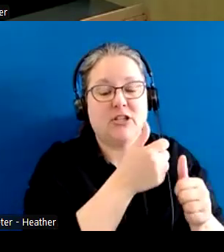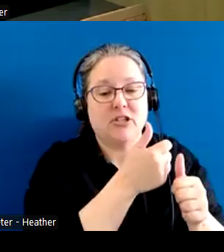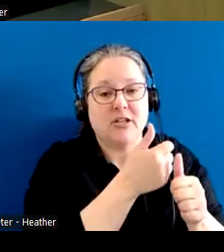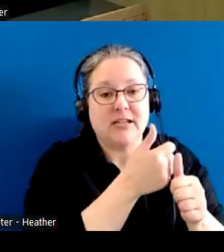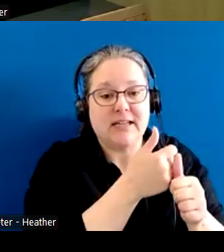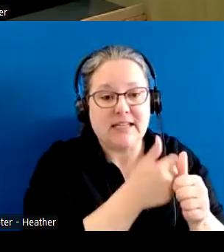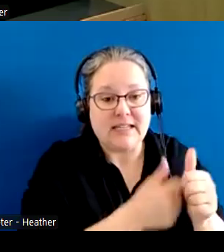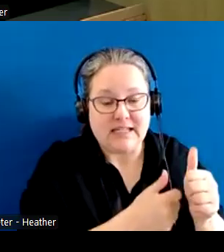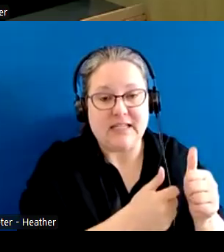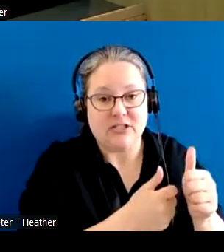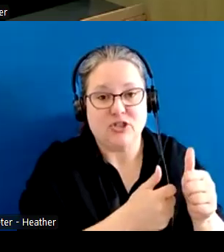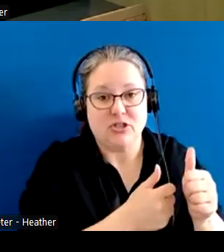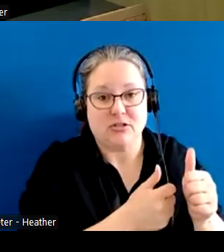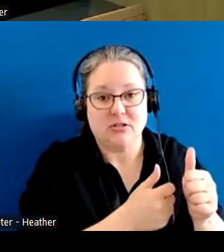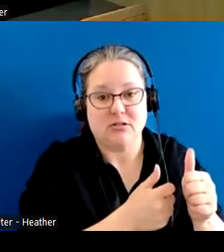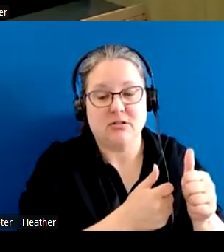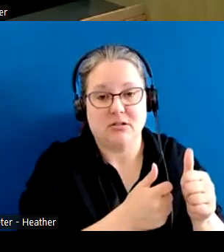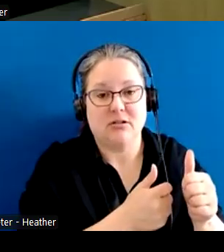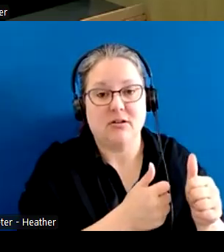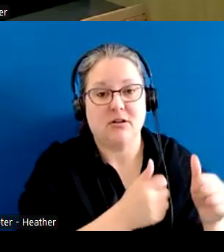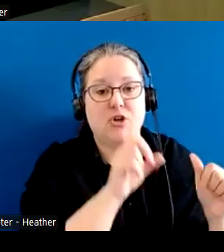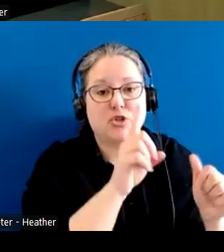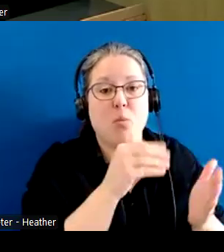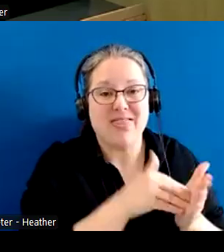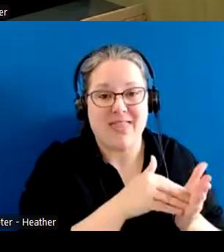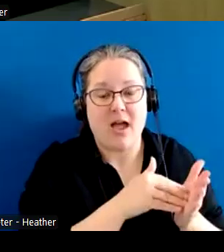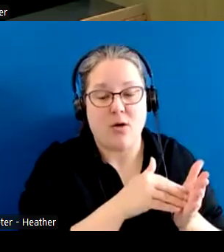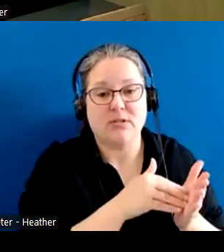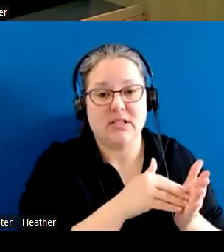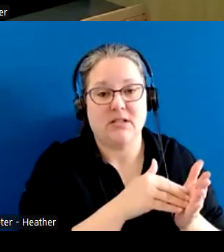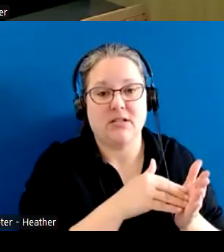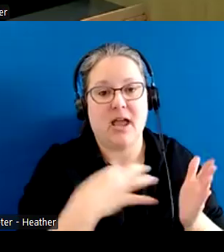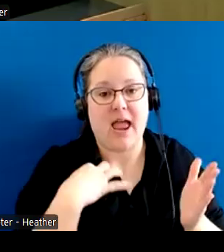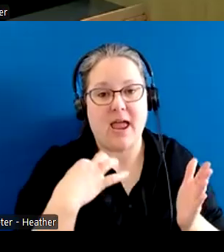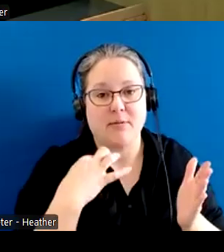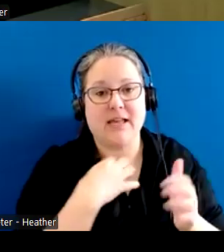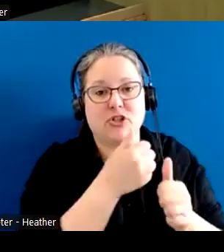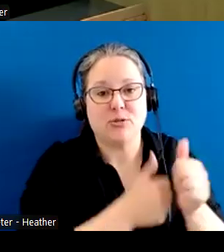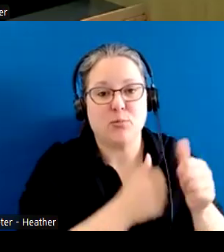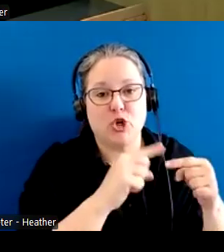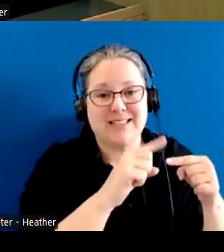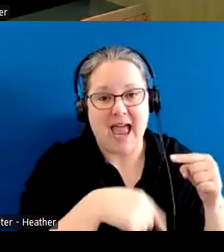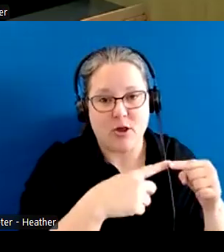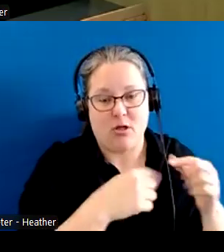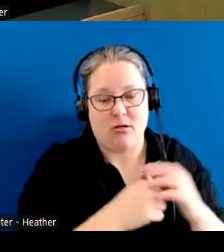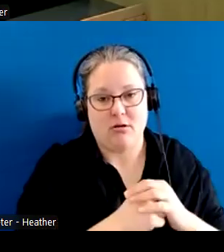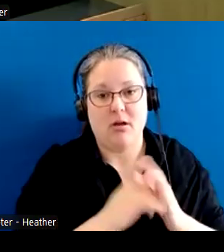divi each division um got that much so about a thousand um applications per cycle. In other